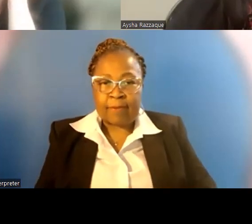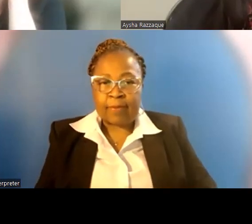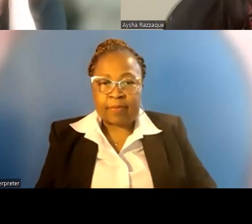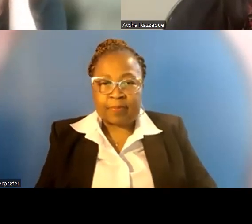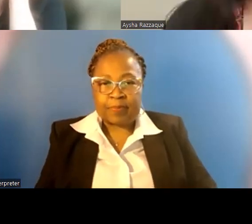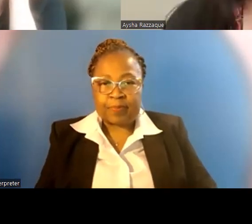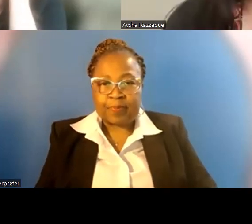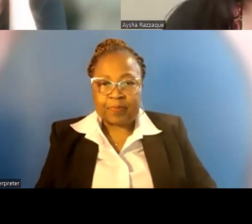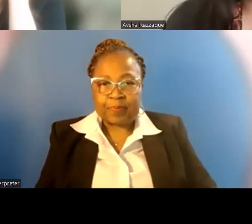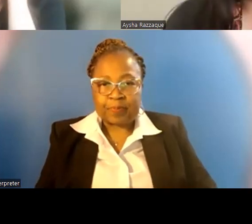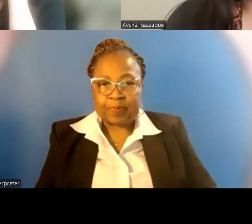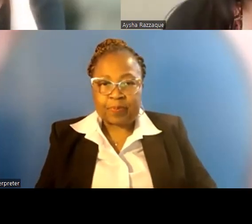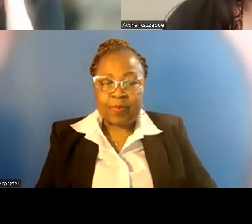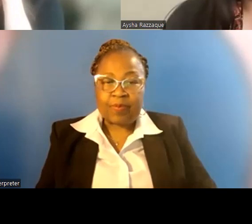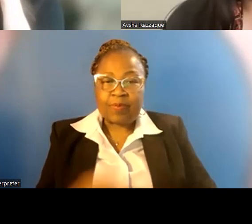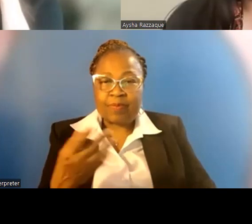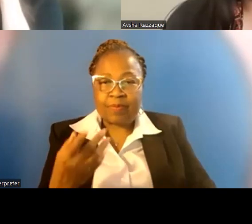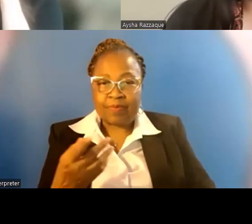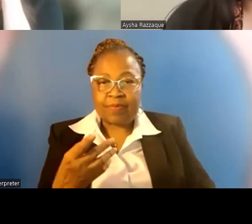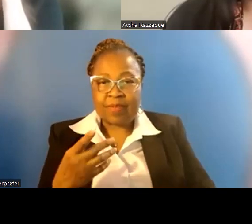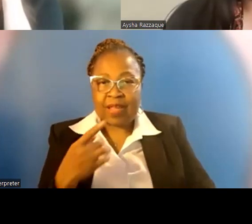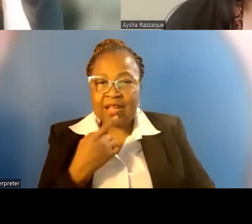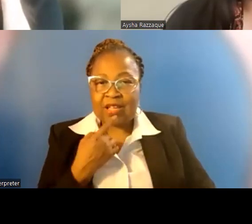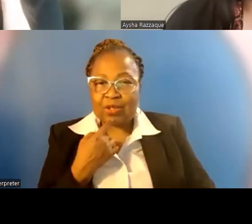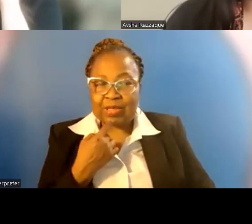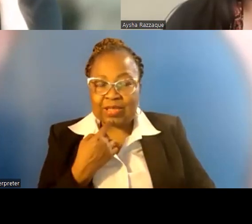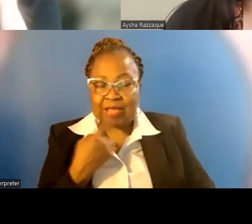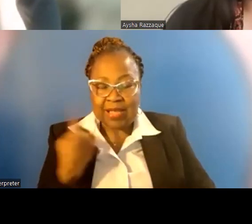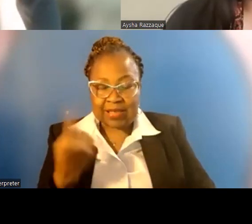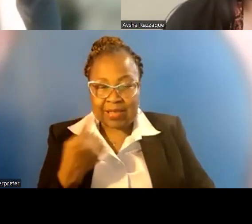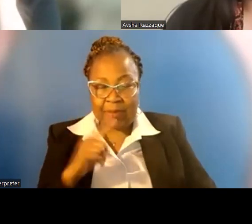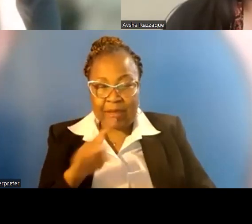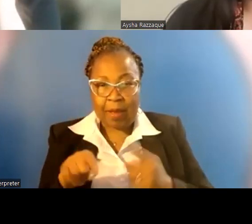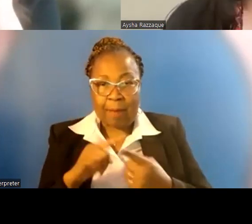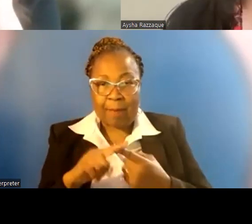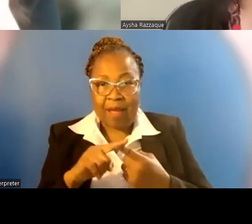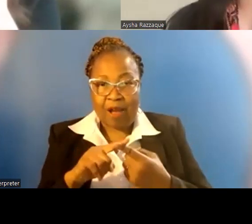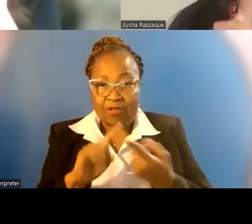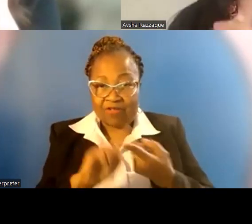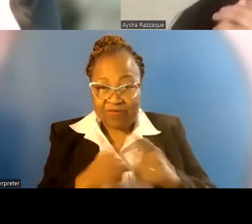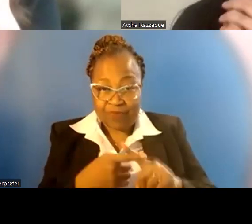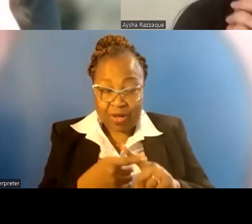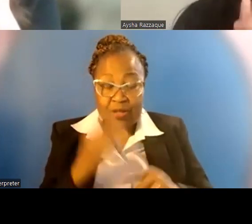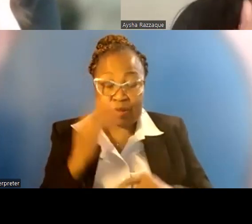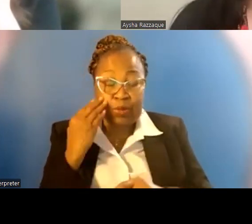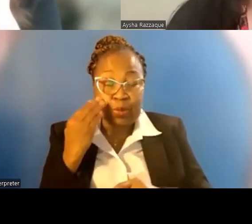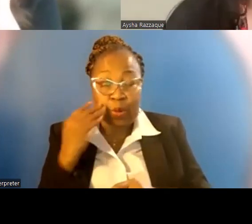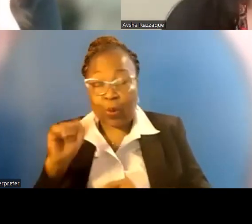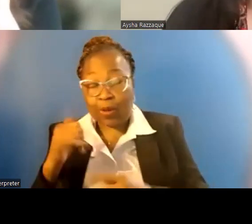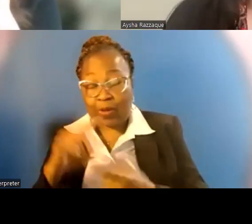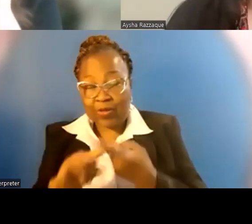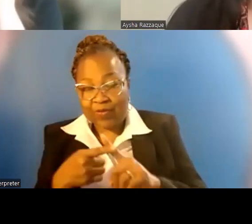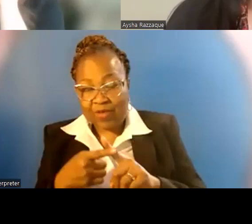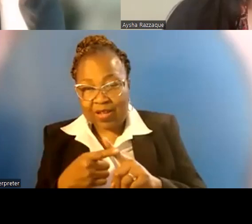Thanks, Aysha something you said about friends of friends reminded me of another outreach strategy I wanted to share.